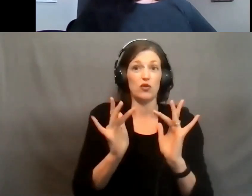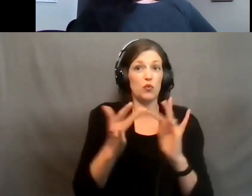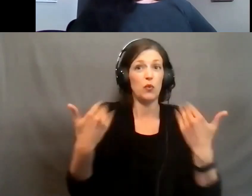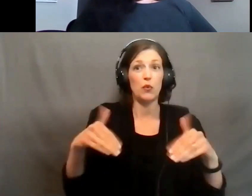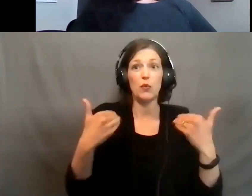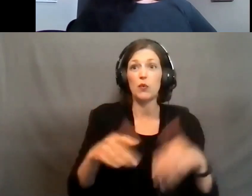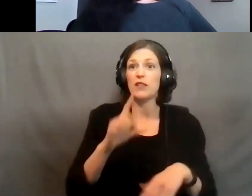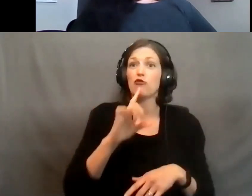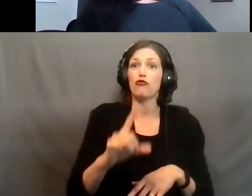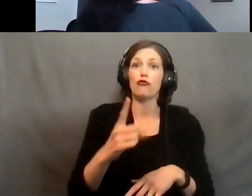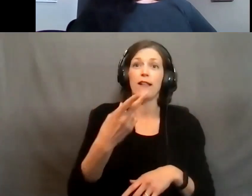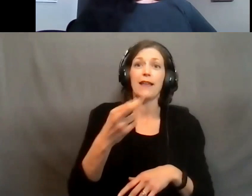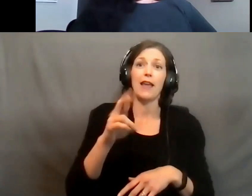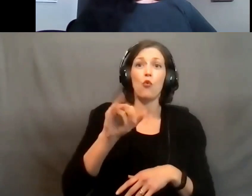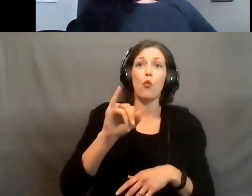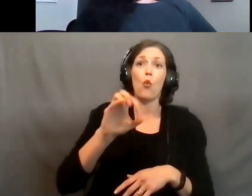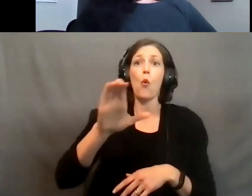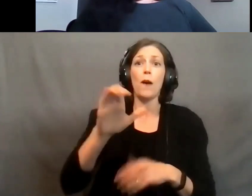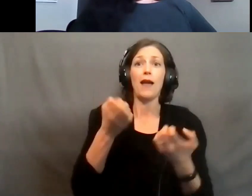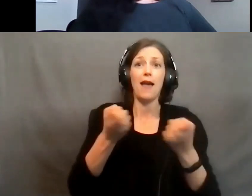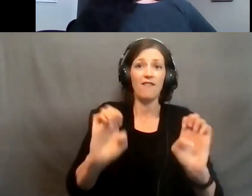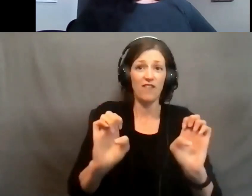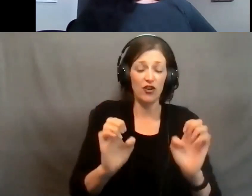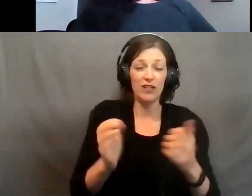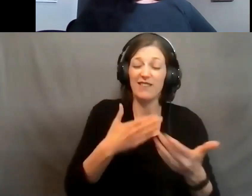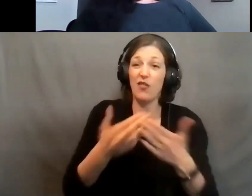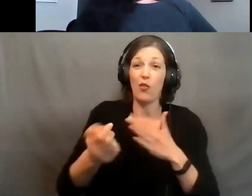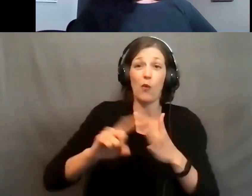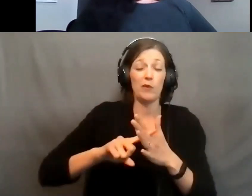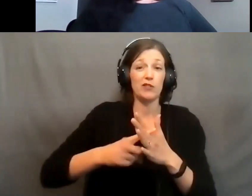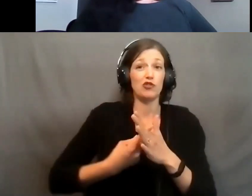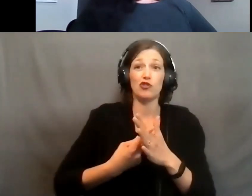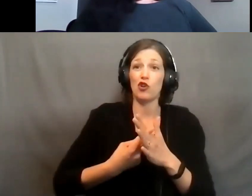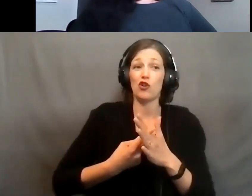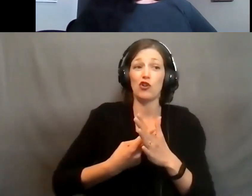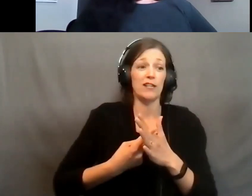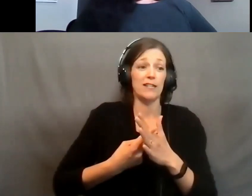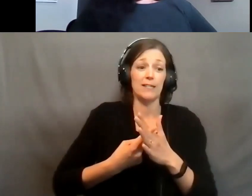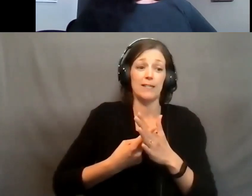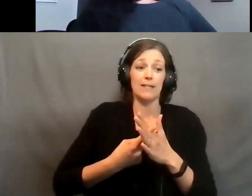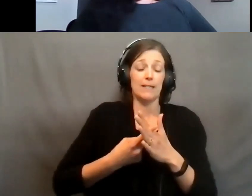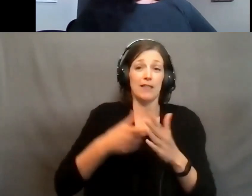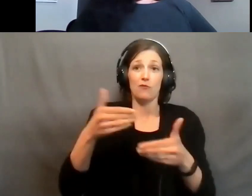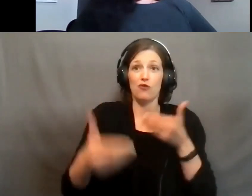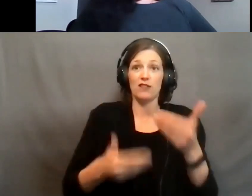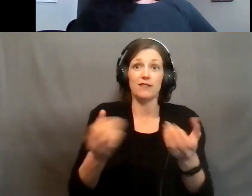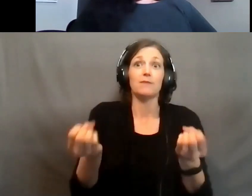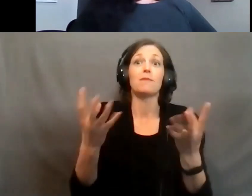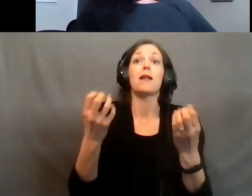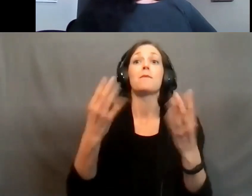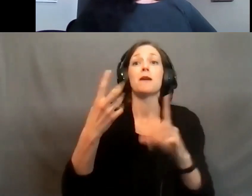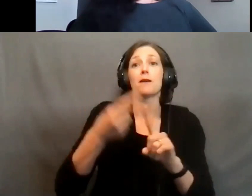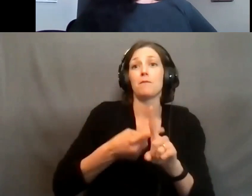13:06:34 everyone's time 13:06:41 even though we have started this venture many, many months in advance. 13:06:49